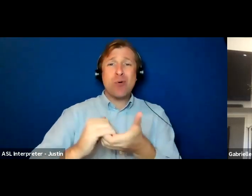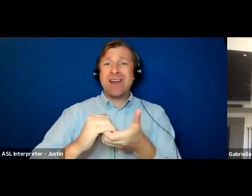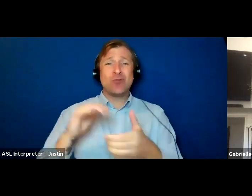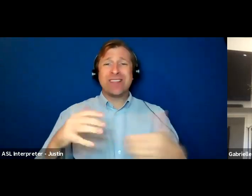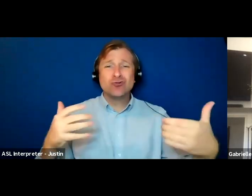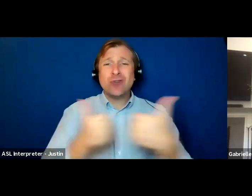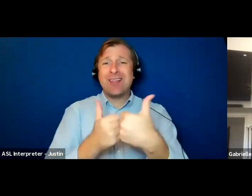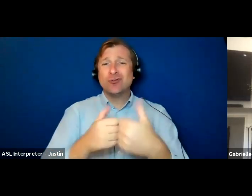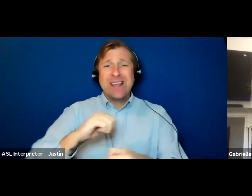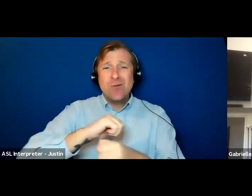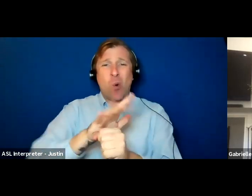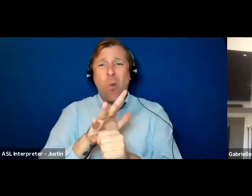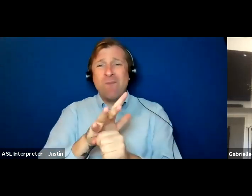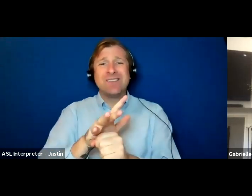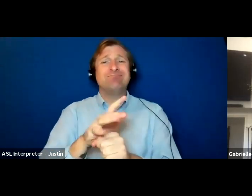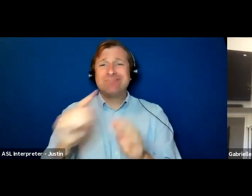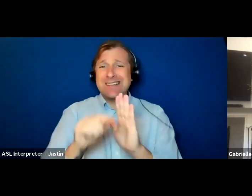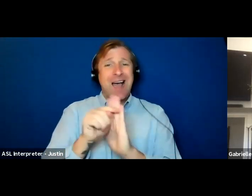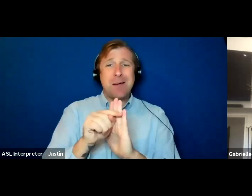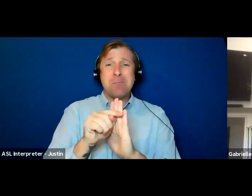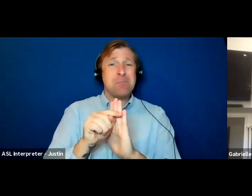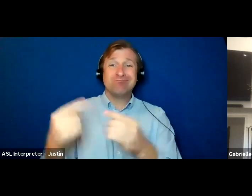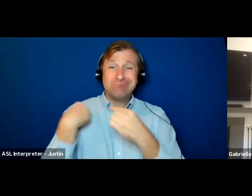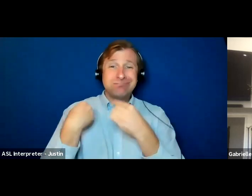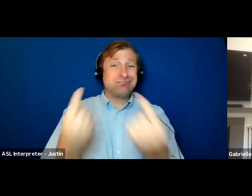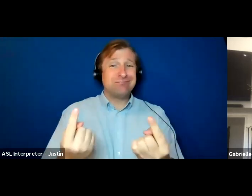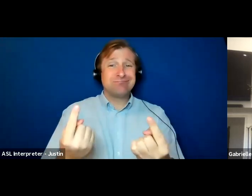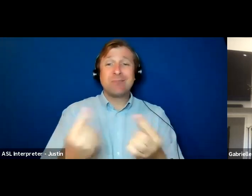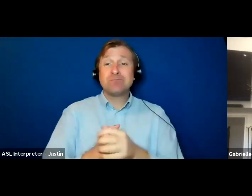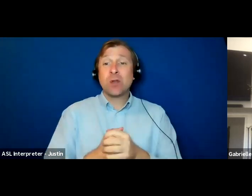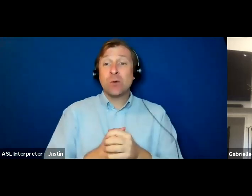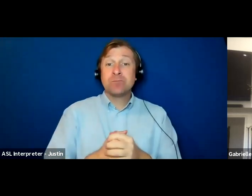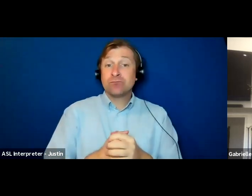in our work lives and our lives, period. You can find both the final industry-wide agreement